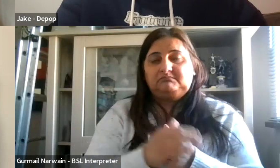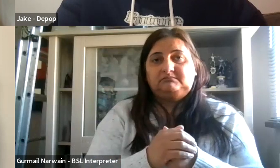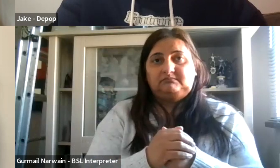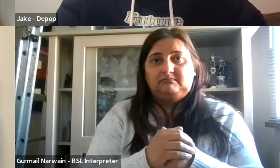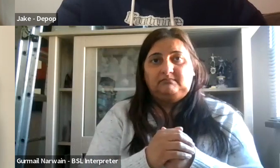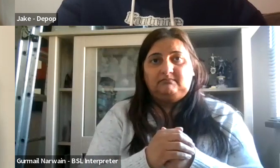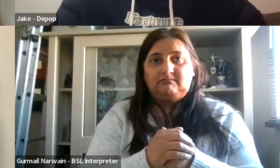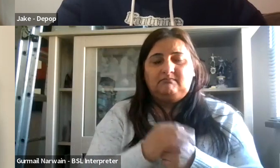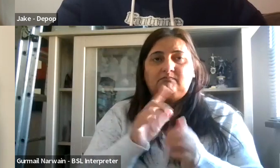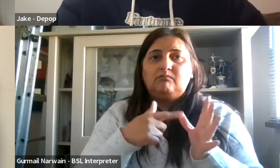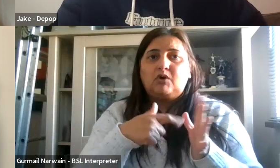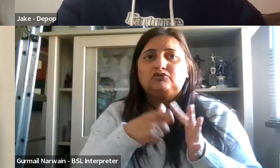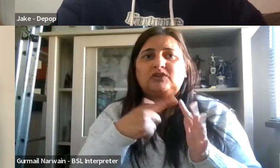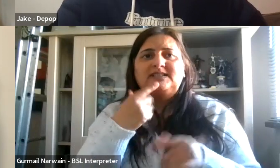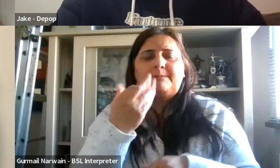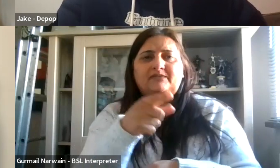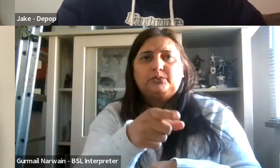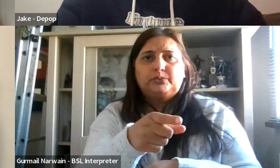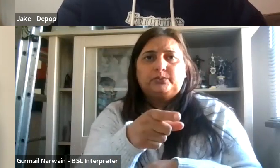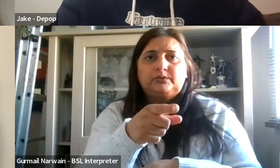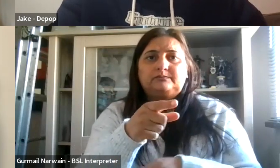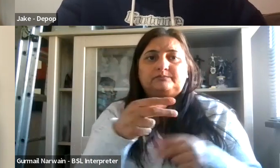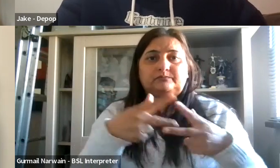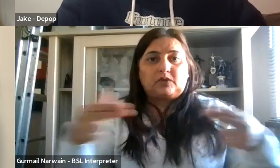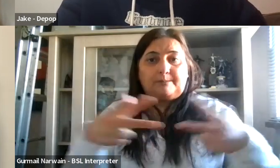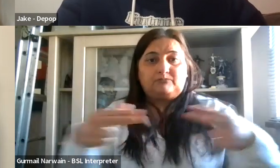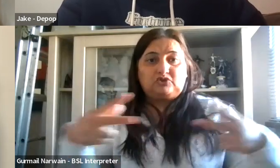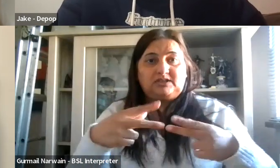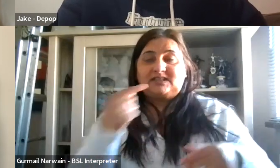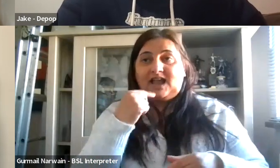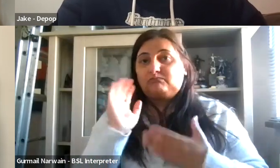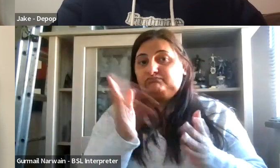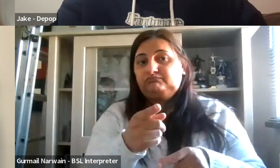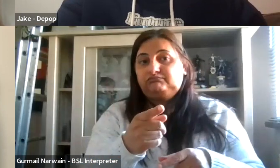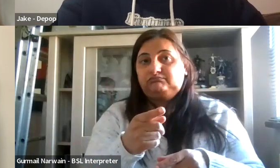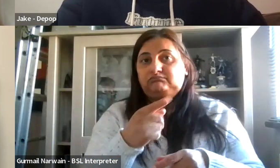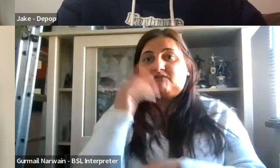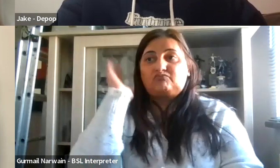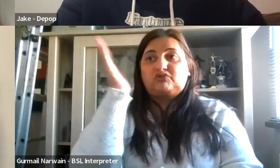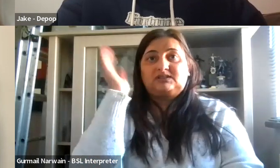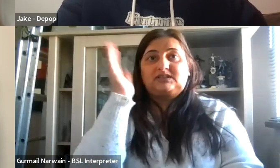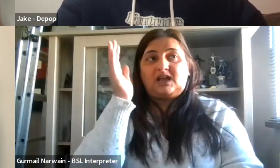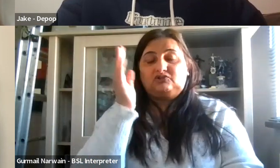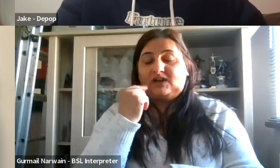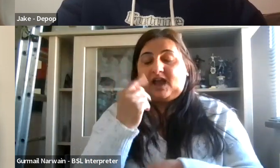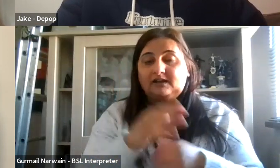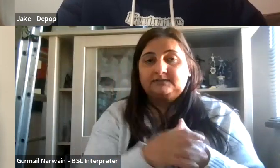Jake, mentioned earlier we can provide closed captions during We can provide closed captions during company wide presentations. We have an allowance to assist you with your home set up with your home